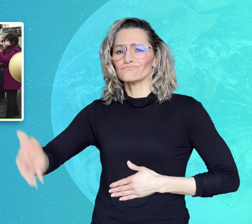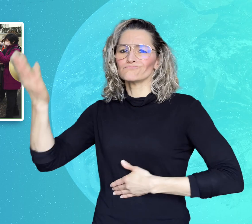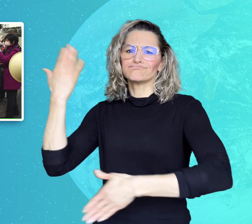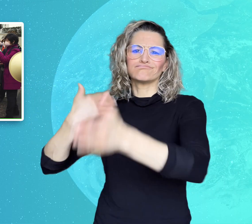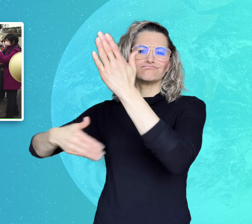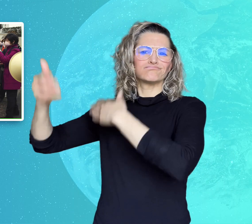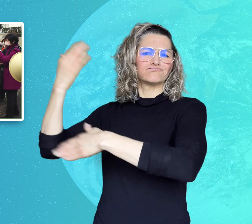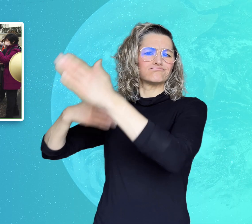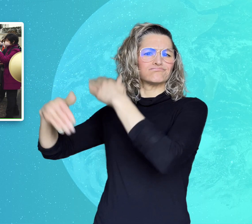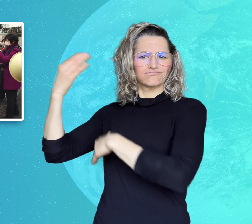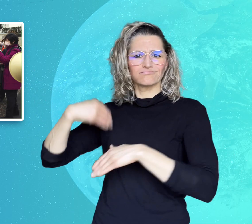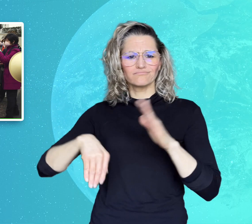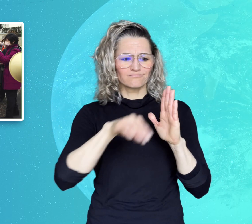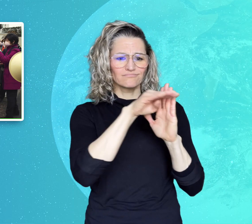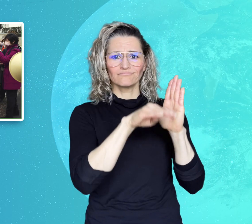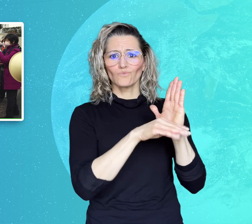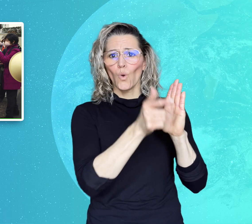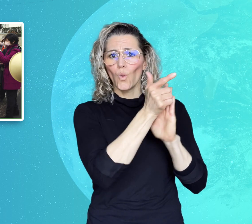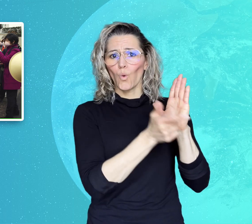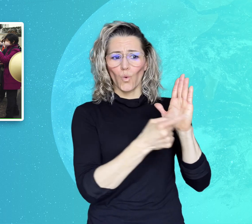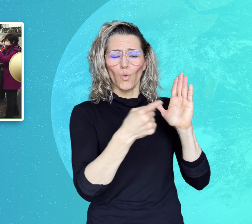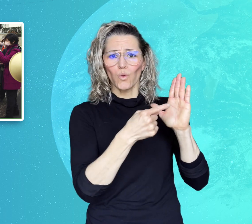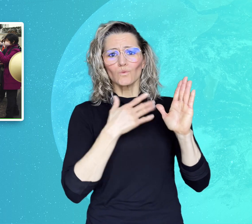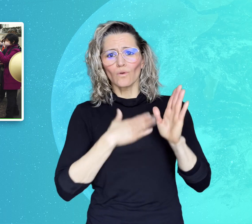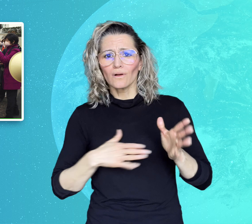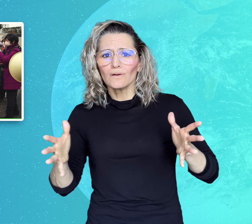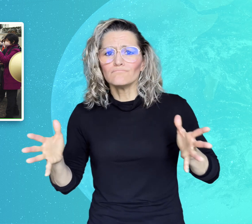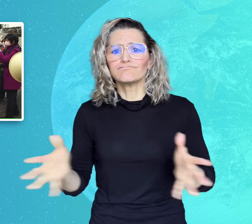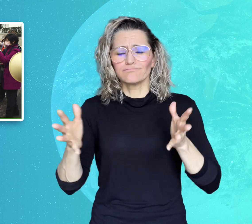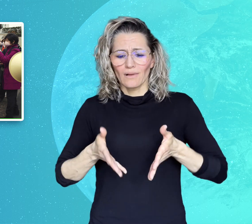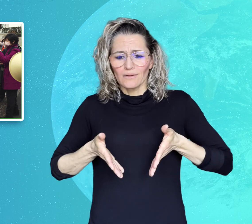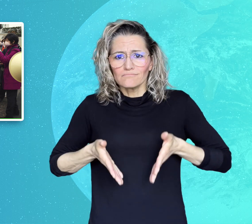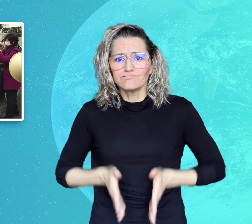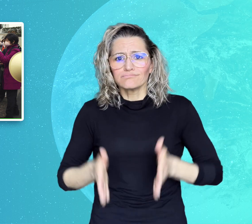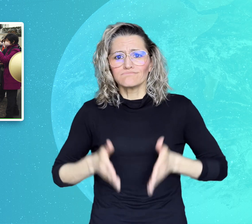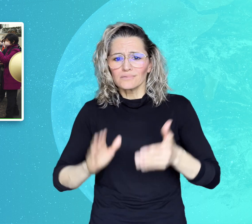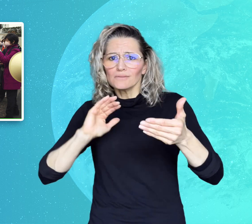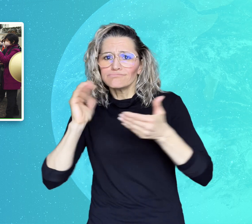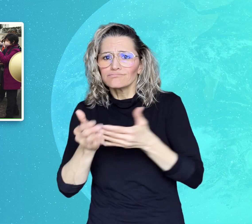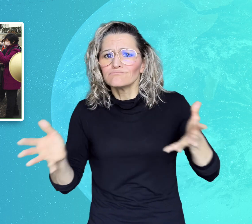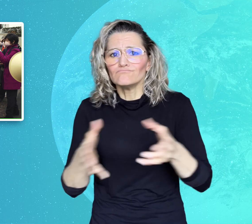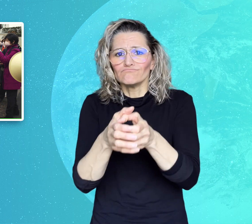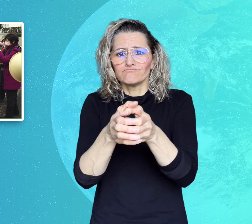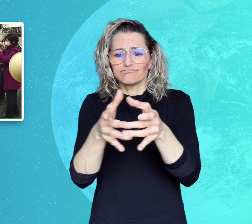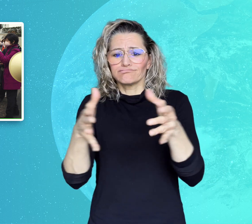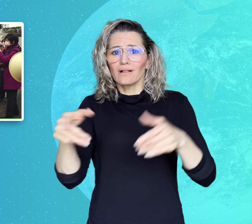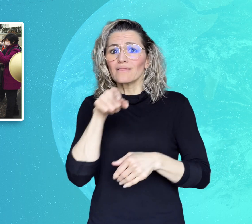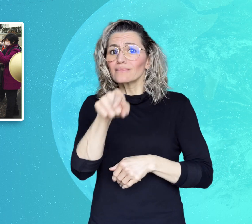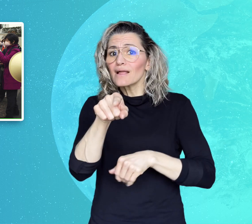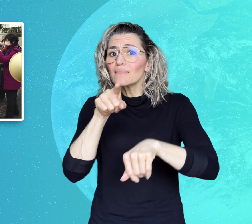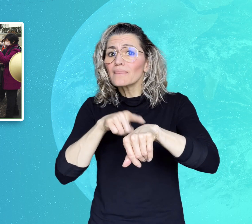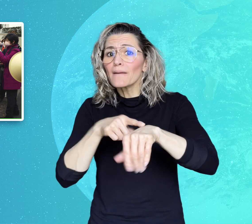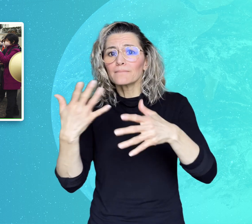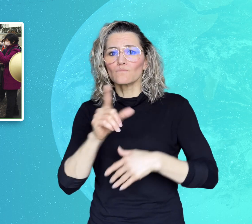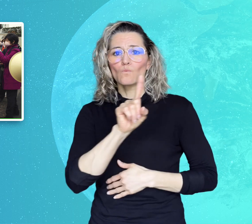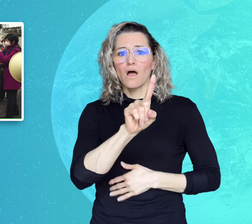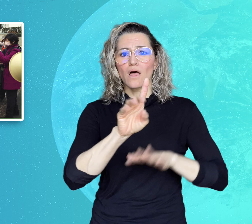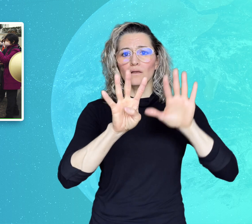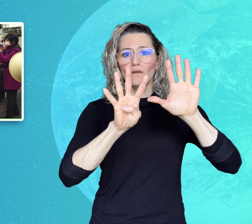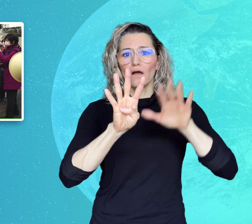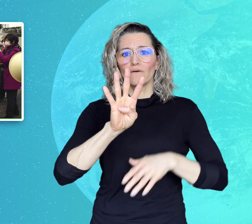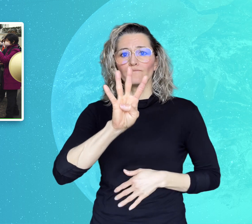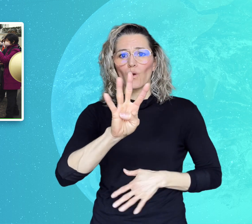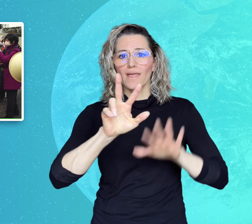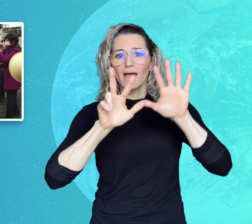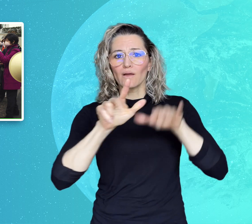Between 1948 and 1996, the eugenics protection law authorized the sterilization